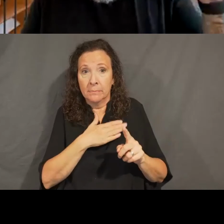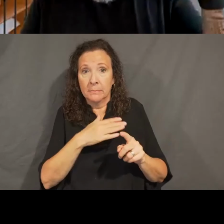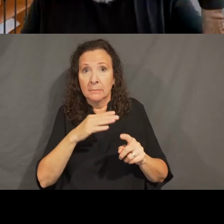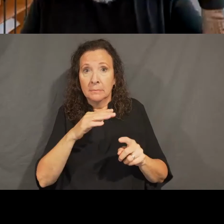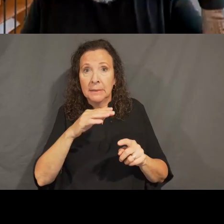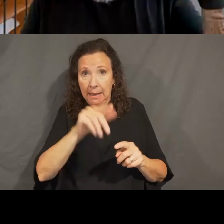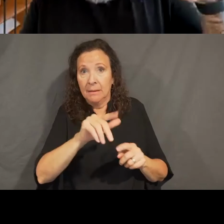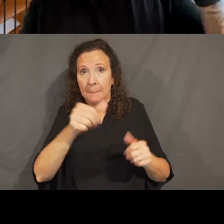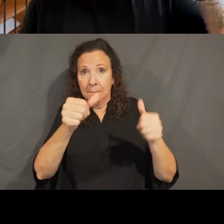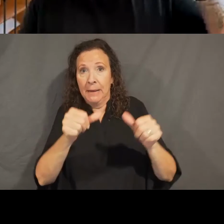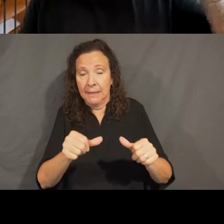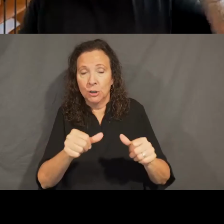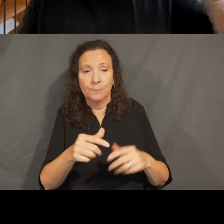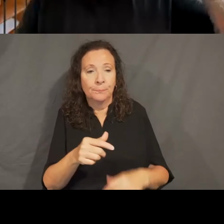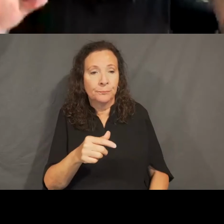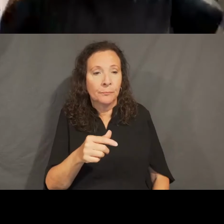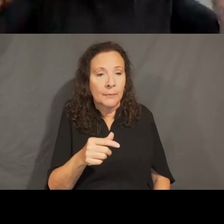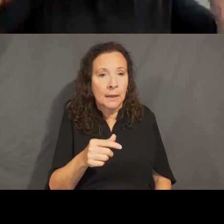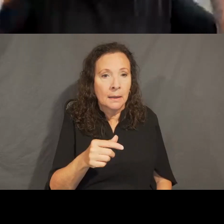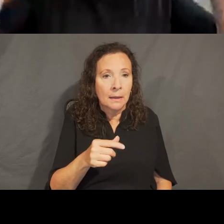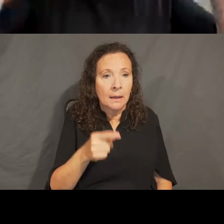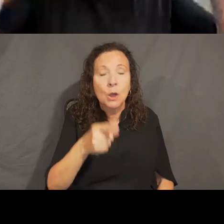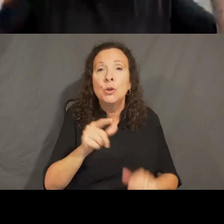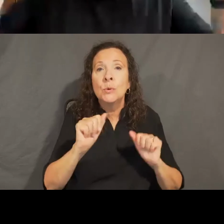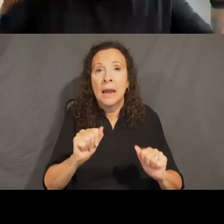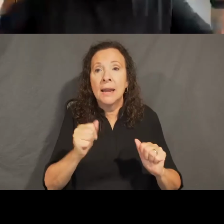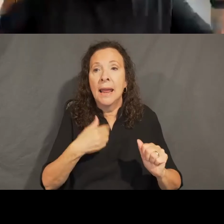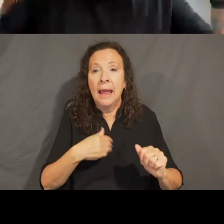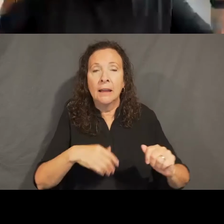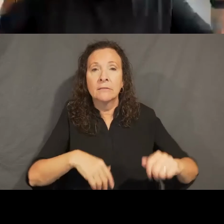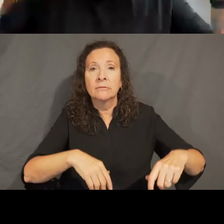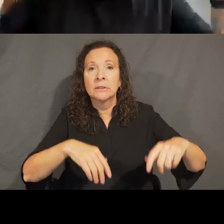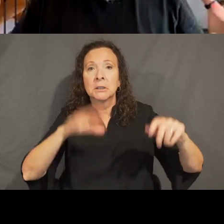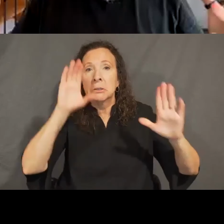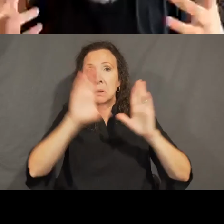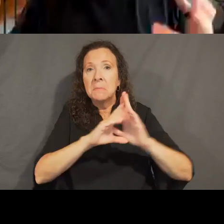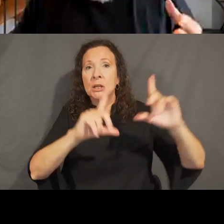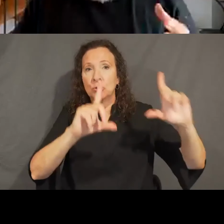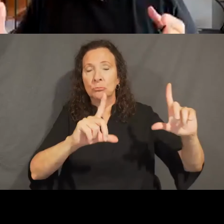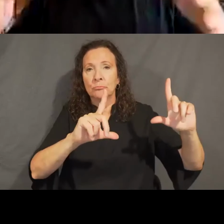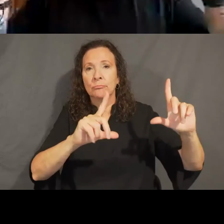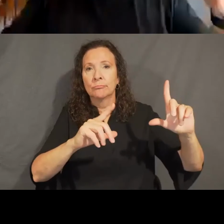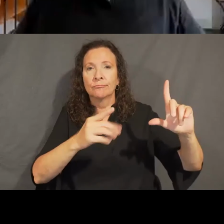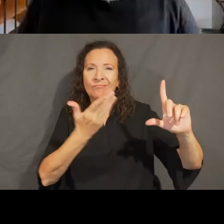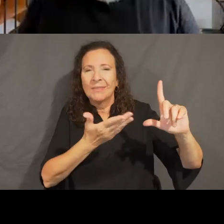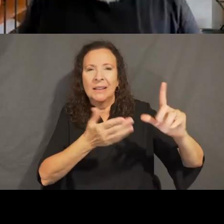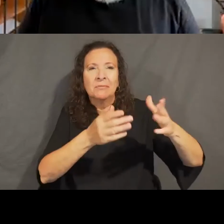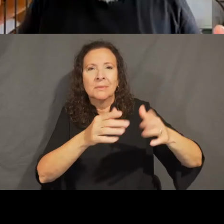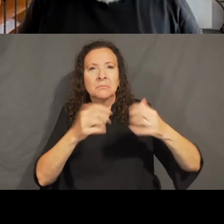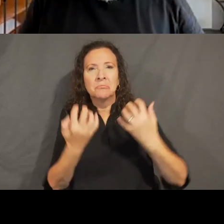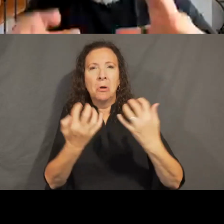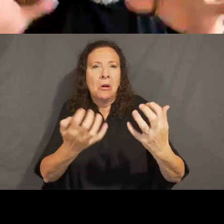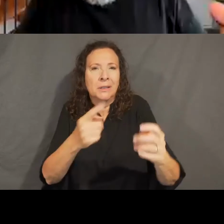You can have a portrait of a particular audience member, very stereotypical of course.